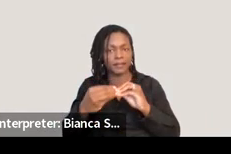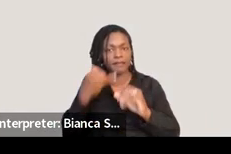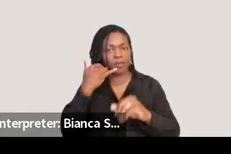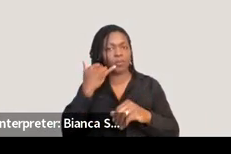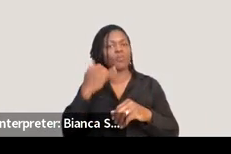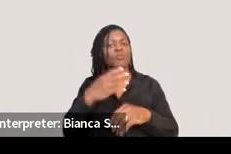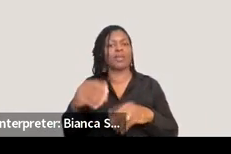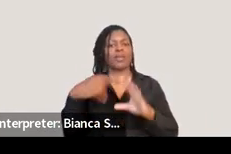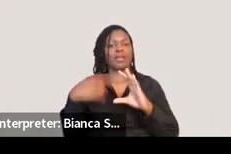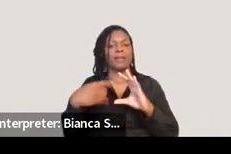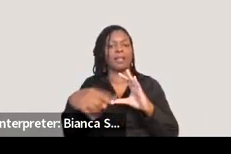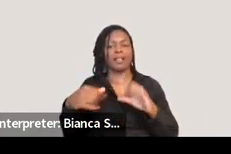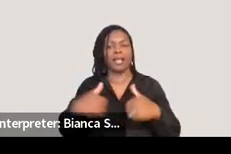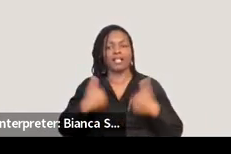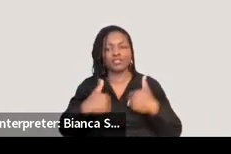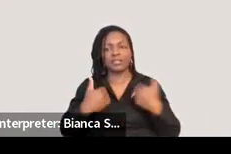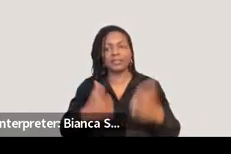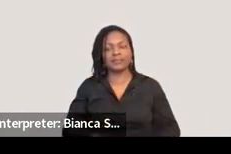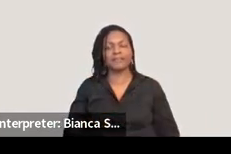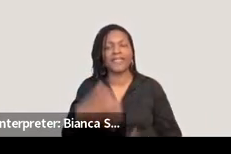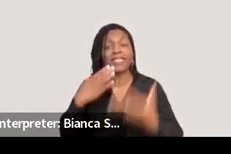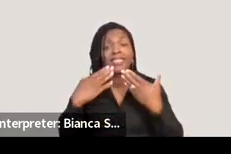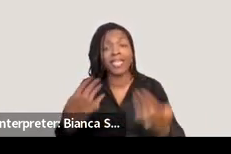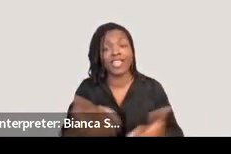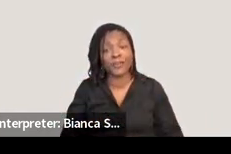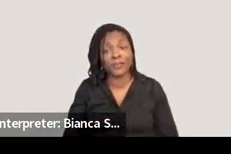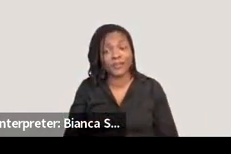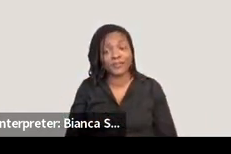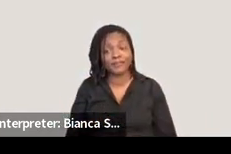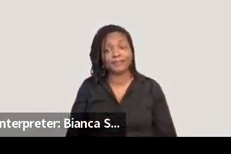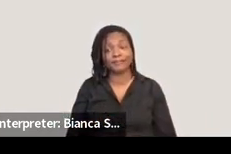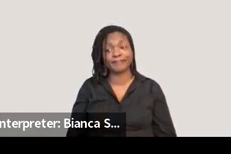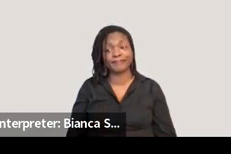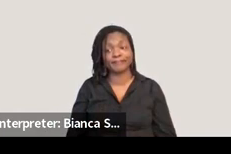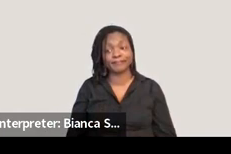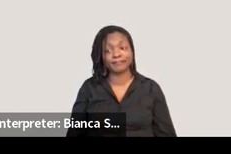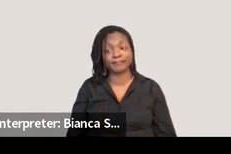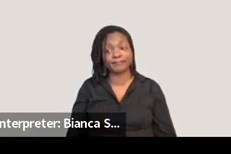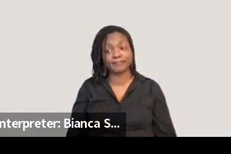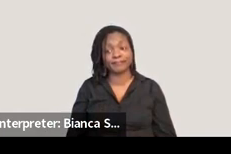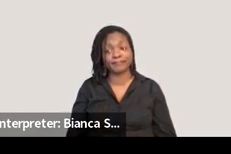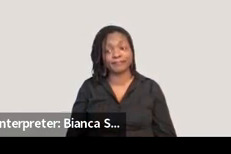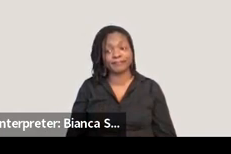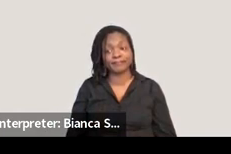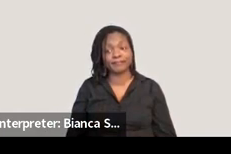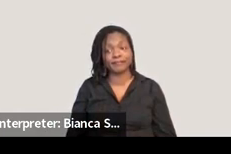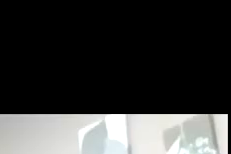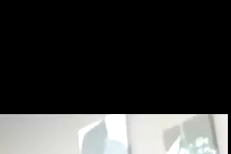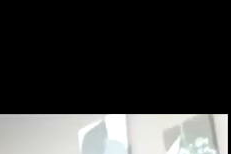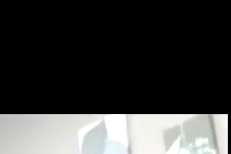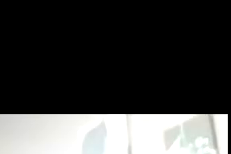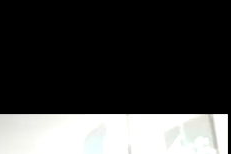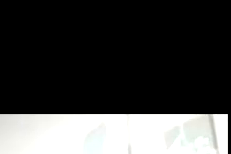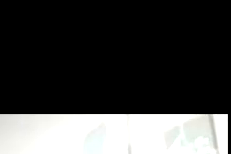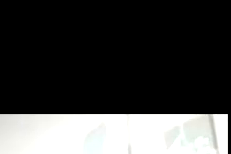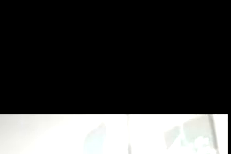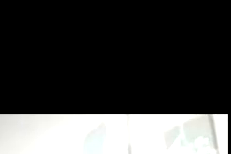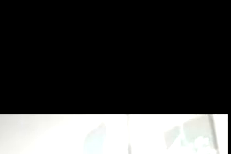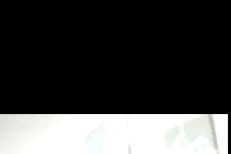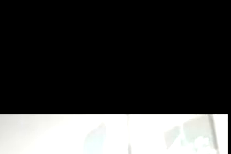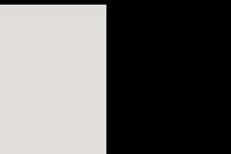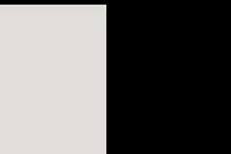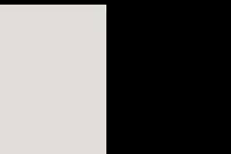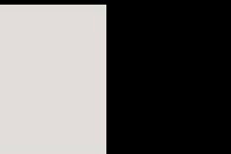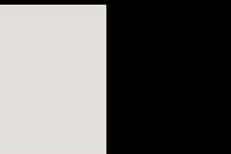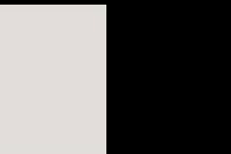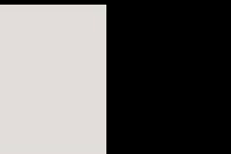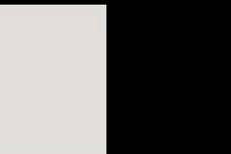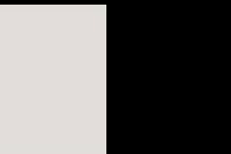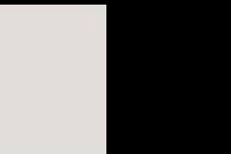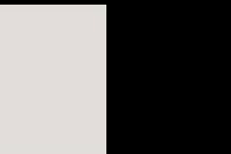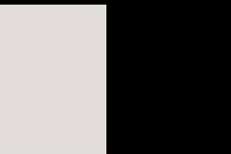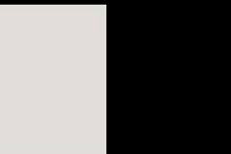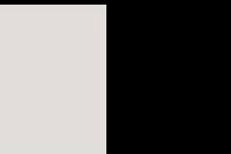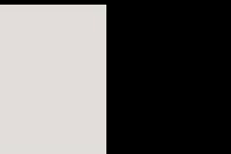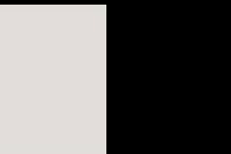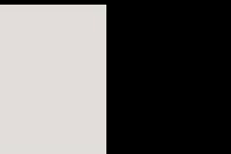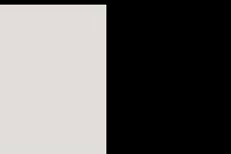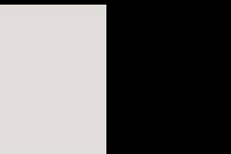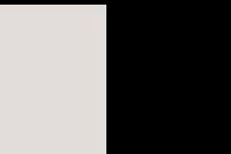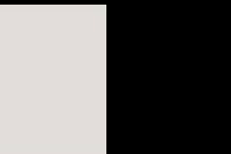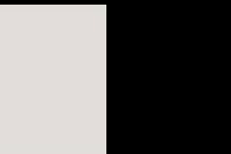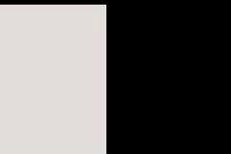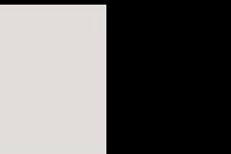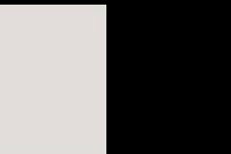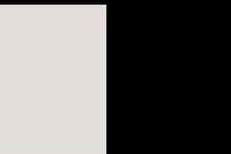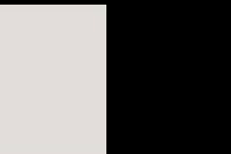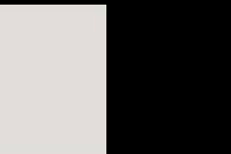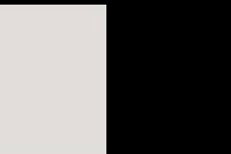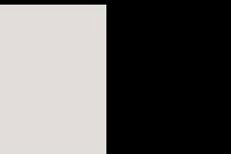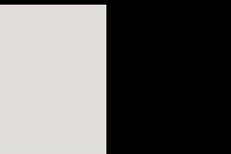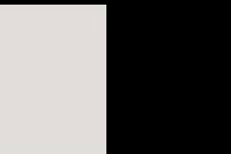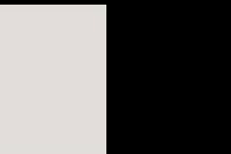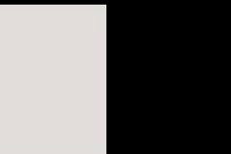And thank you.